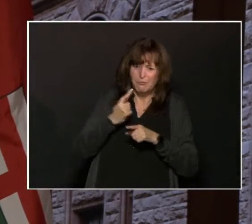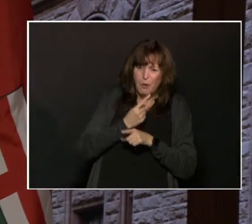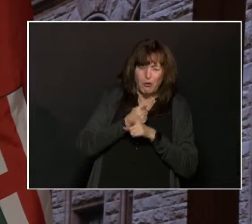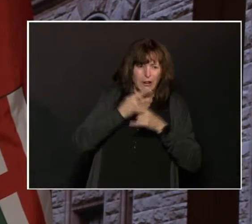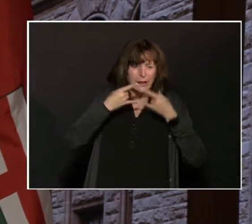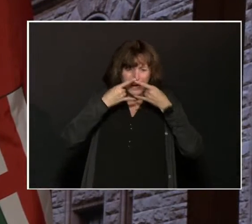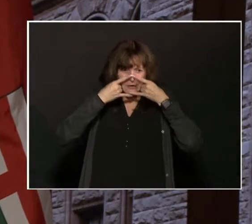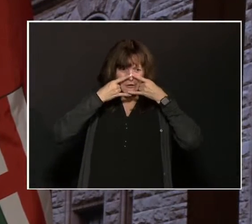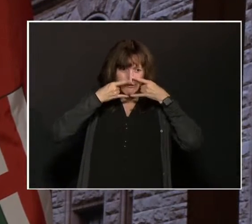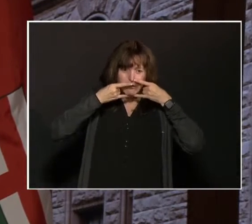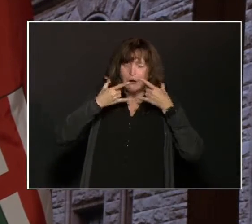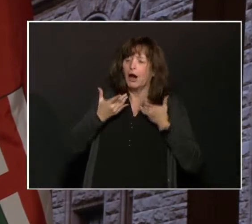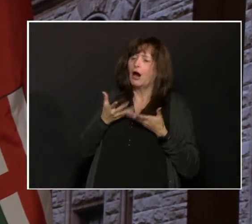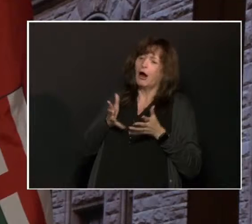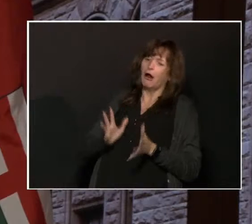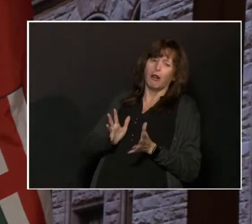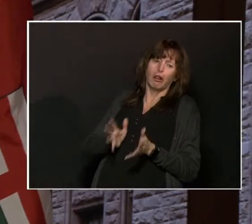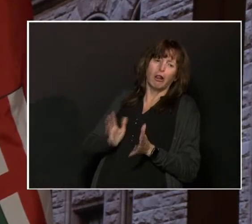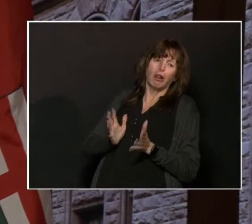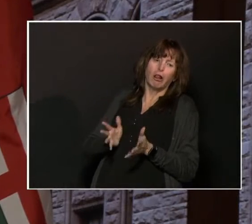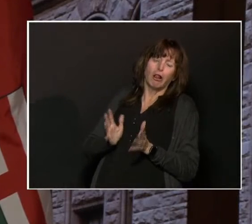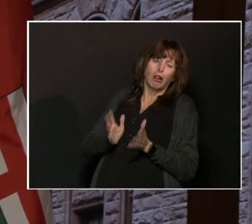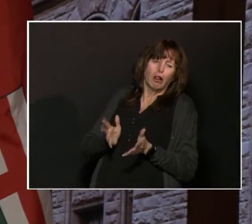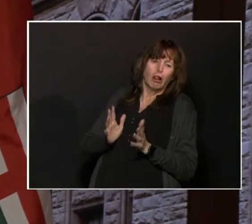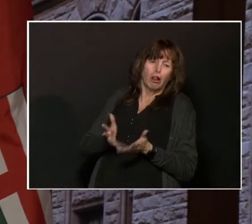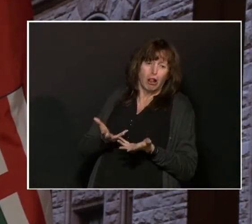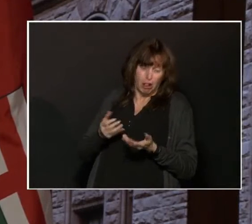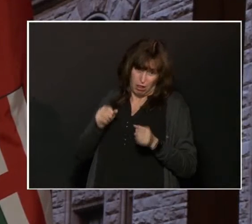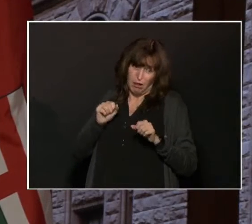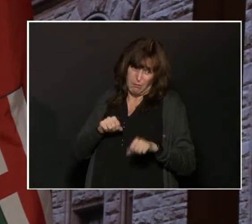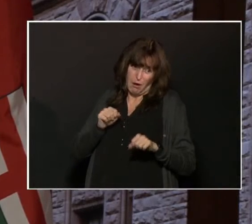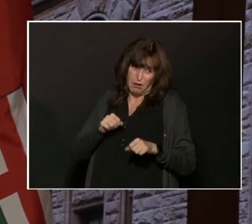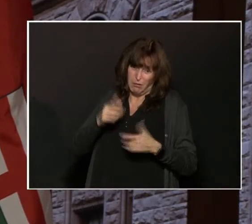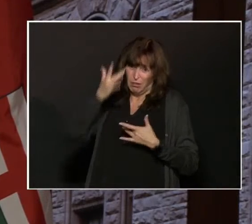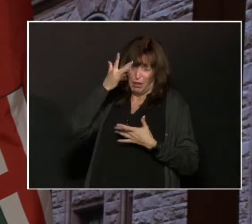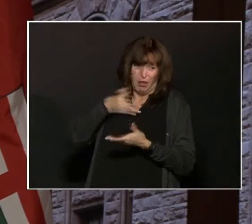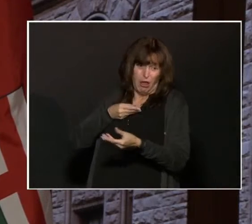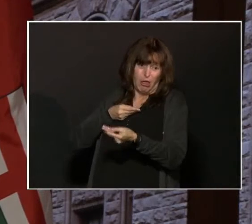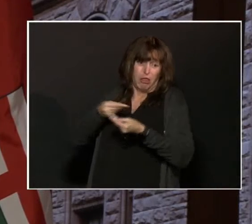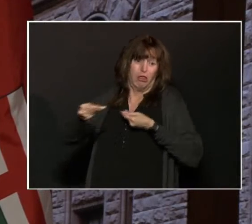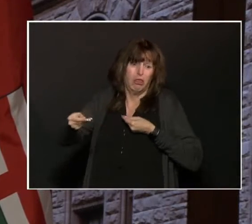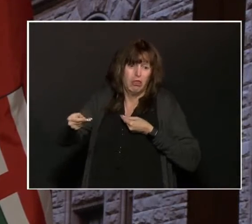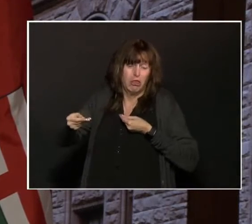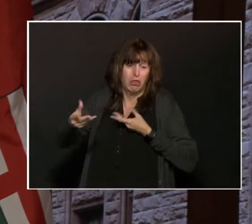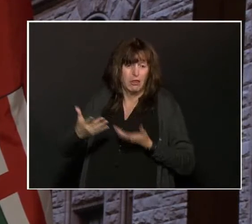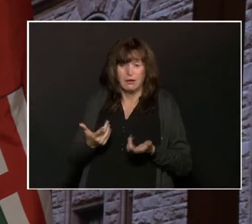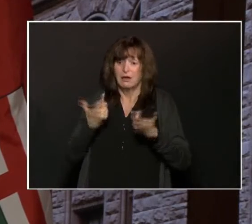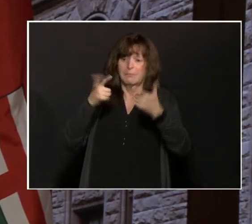DURATION LOCKDOWN HAS A VERY BIG EFFECT EFFECT ON A FOUR-WEEK HARD LOCKDOWN EFFECT ON A FOUR-WEEK HARD LOCKDOWN YOU SEE EFFECT ON A FOUR-WEEK HARD LOCKDOWN EFFECT ON A FOUR-WEEK HARD LOCKDOWN UC CASE